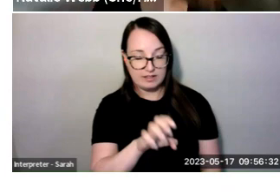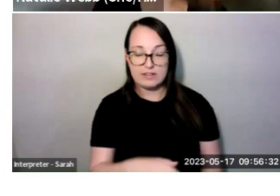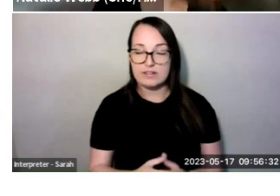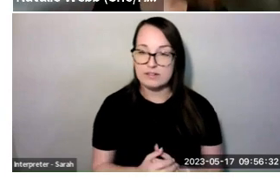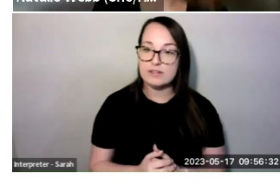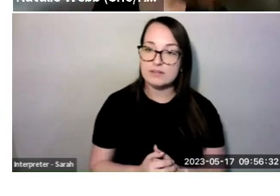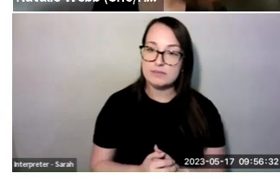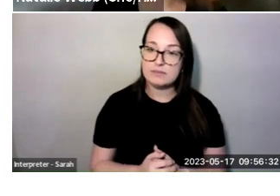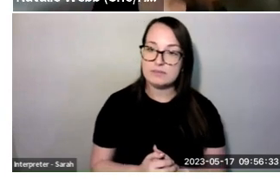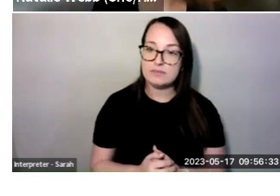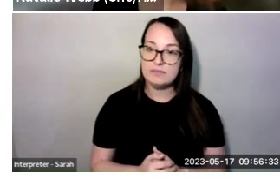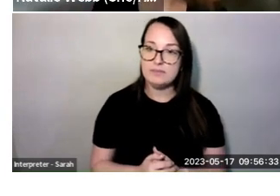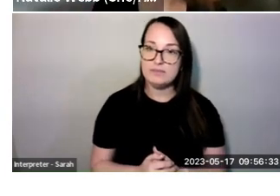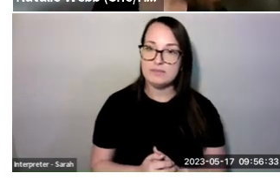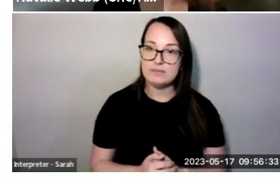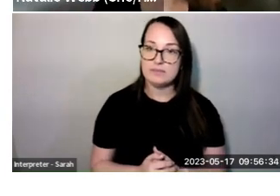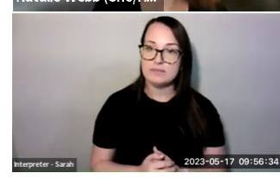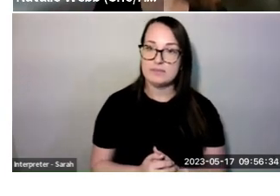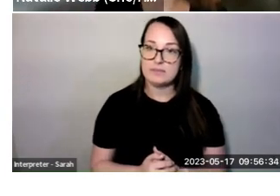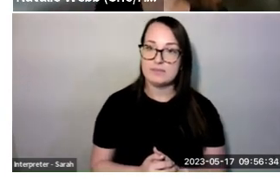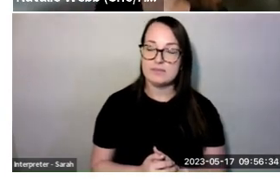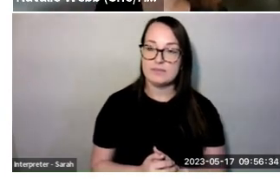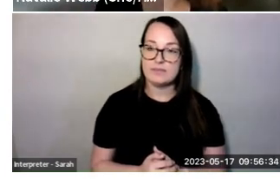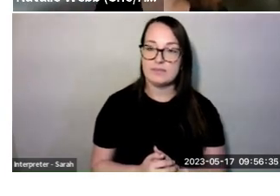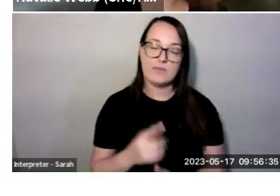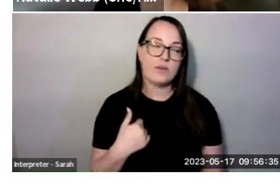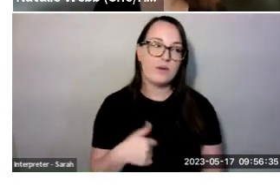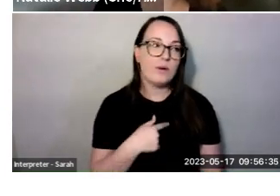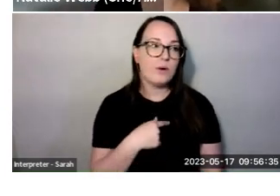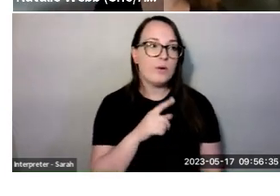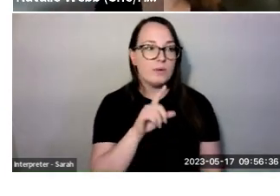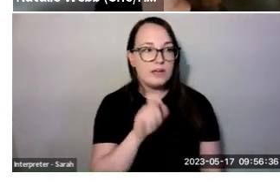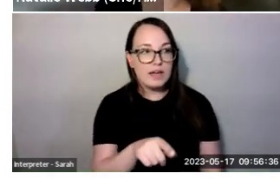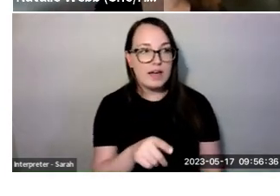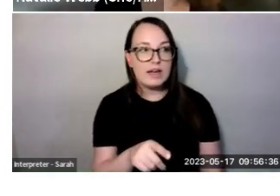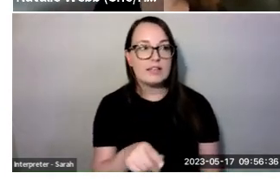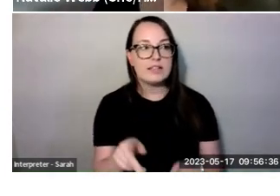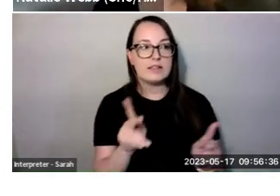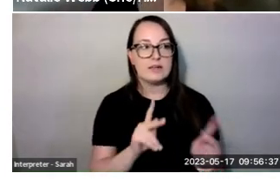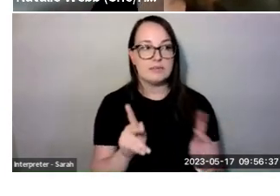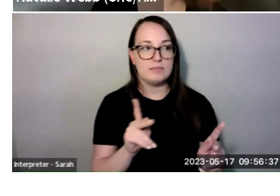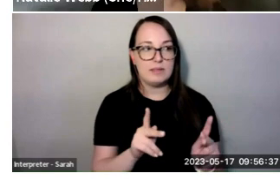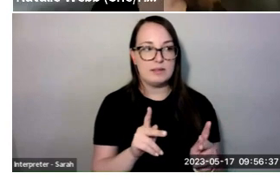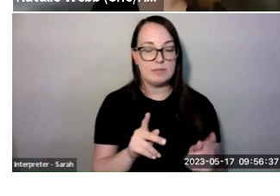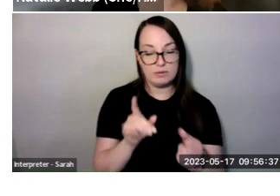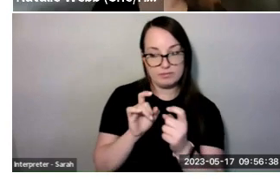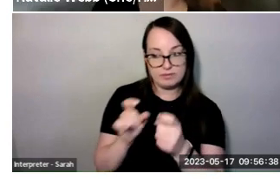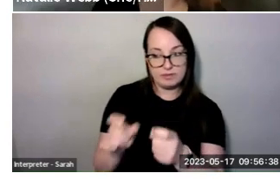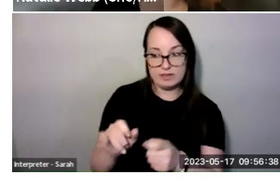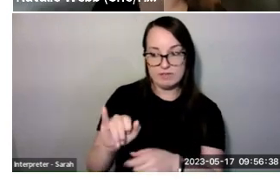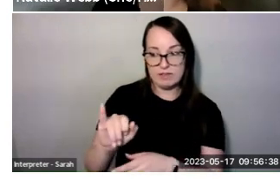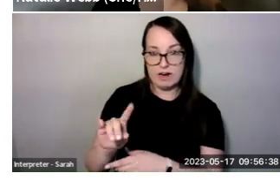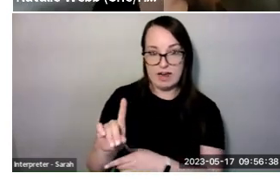hearing assist device to us, and she's saying -- you know, we ask, typically, that people turn over their I.